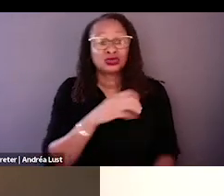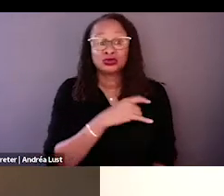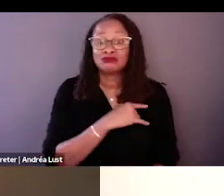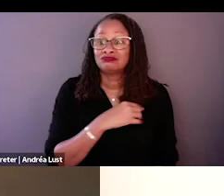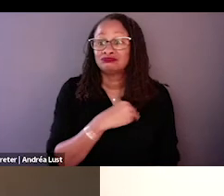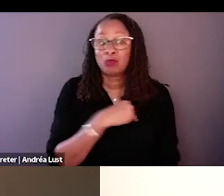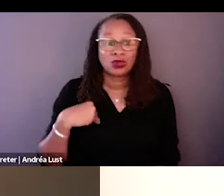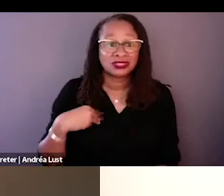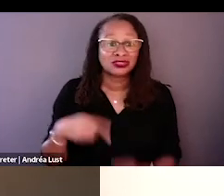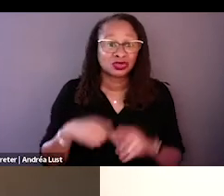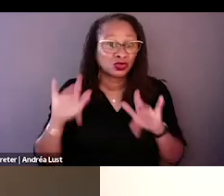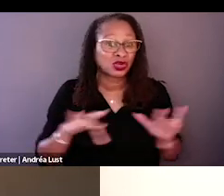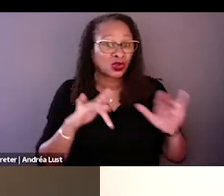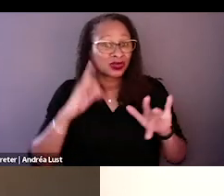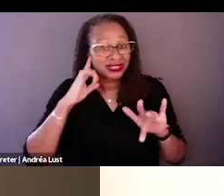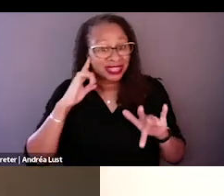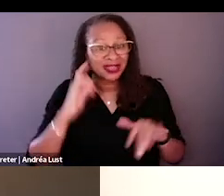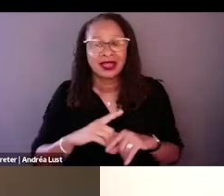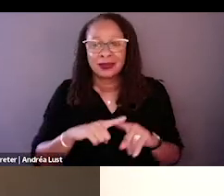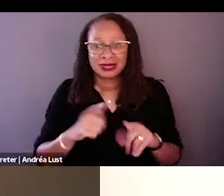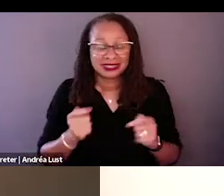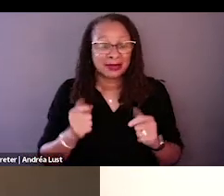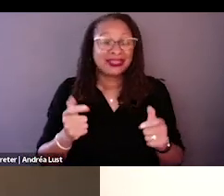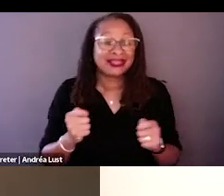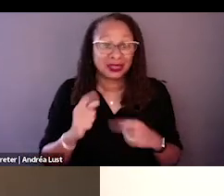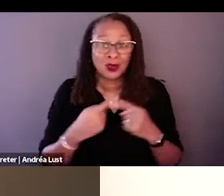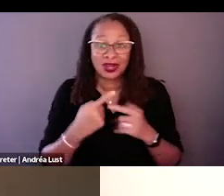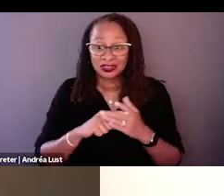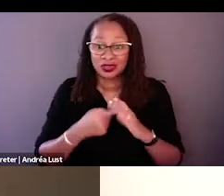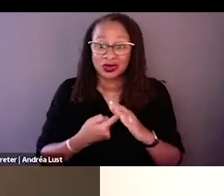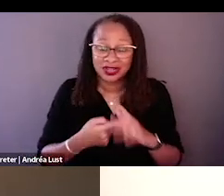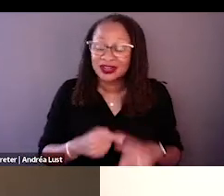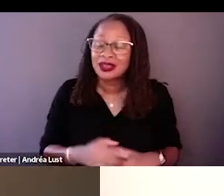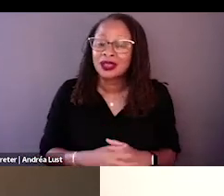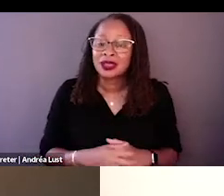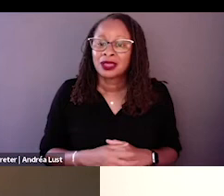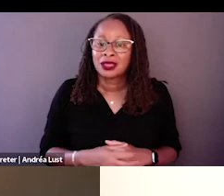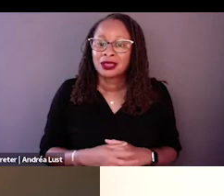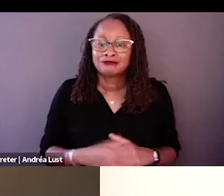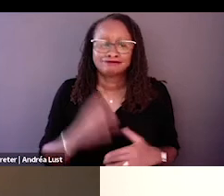The atrocities are so extraordinary and the methods of survival.